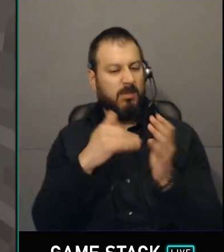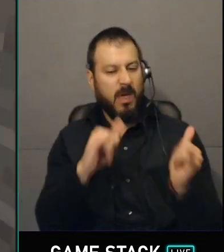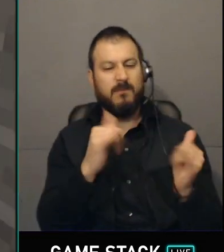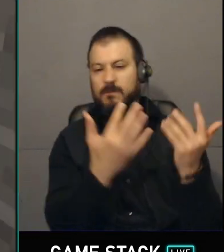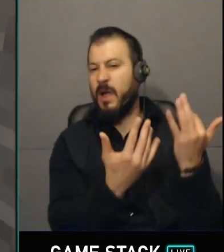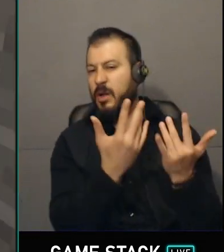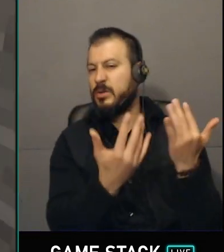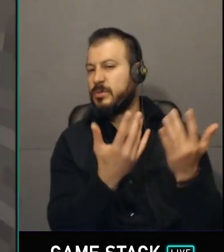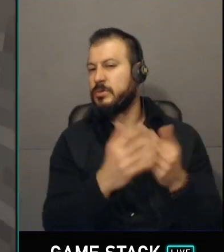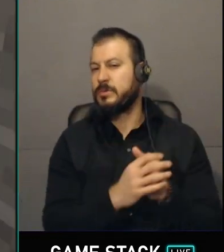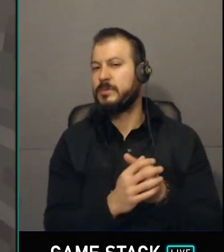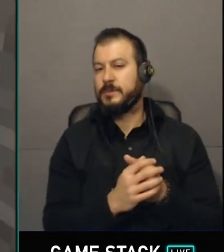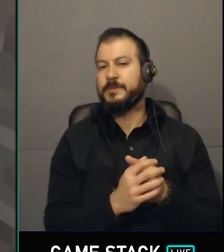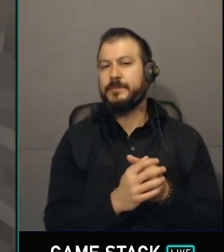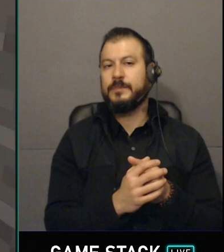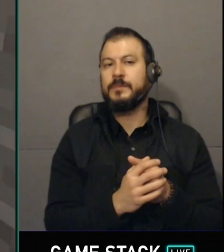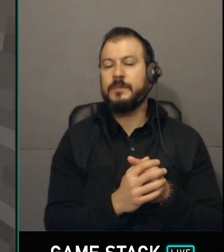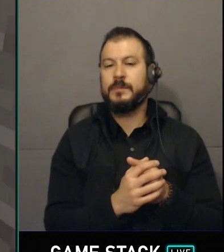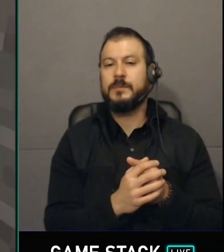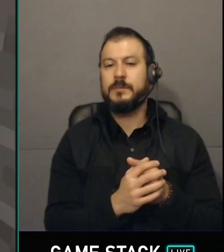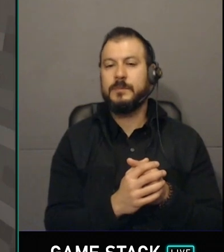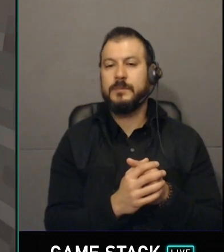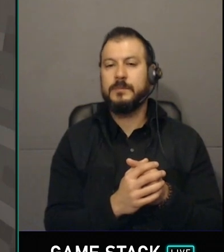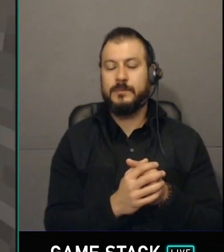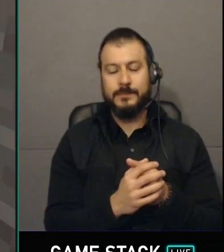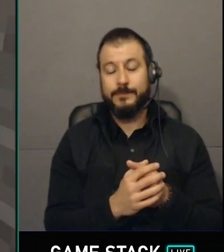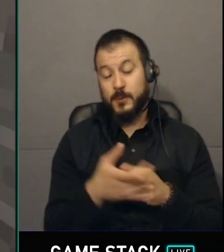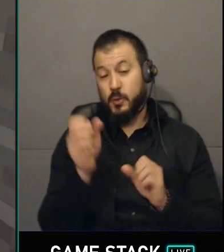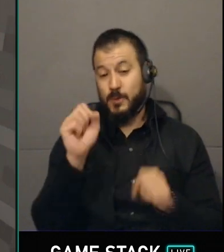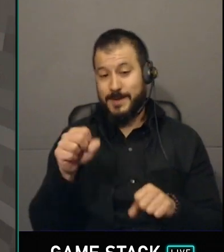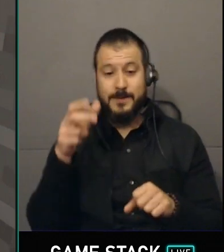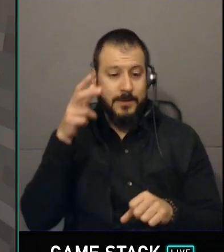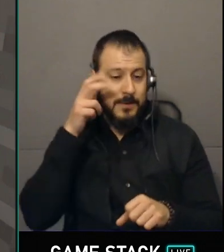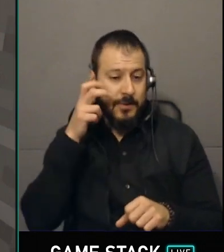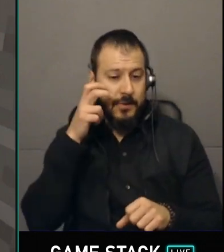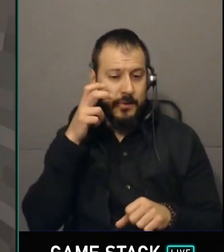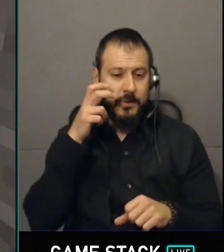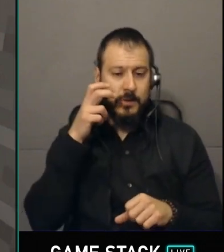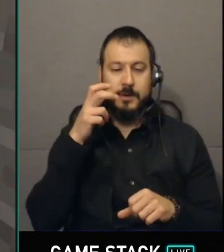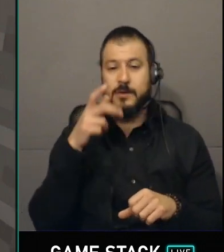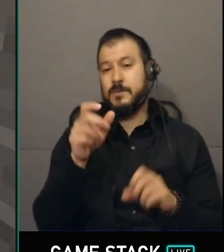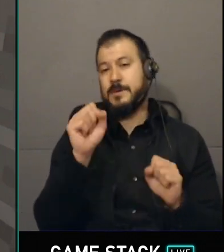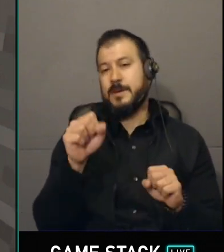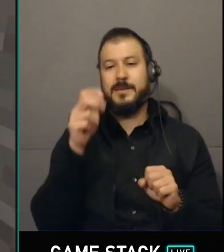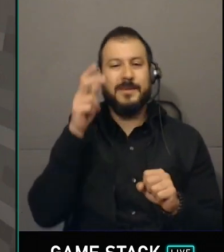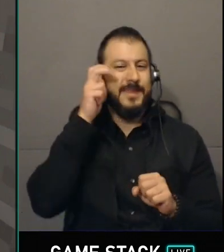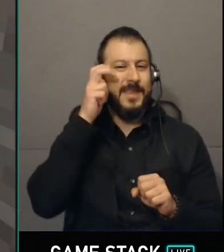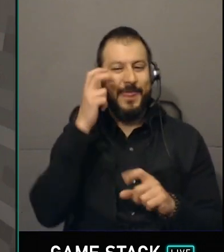So, you can see, or rather hear, that you could hear the torch sounds.